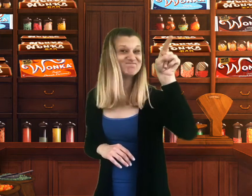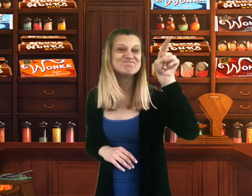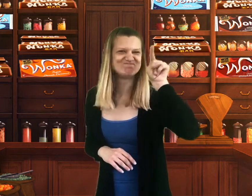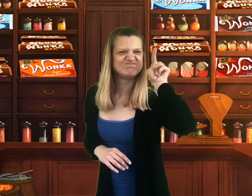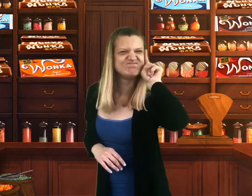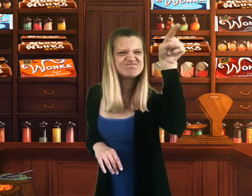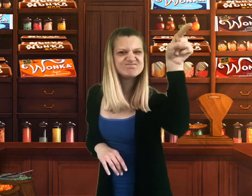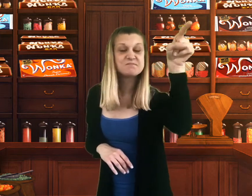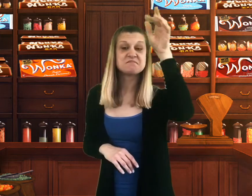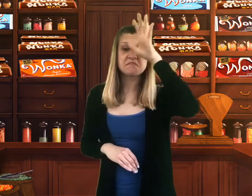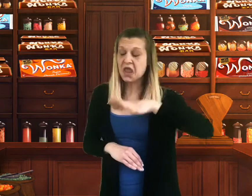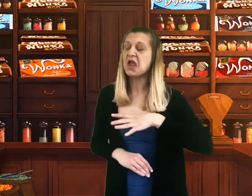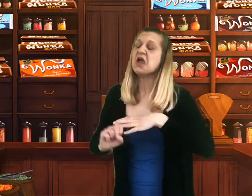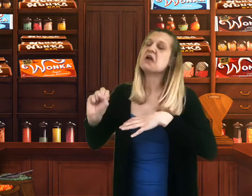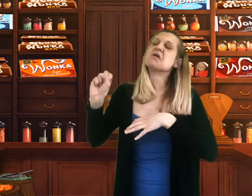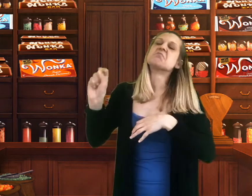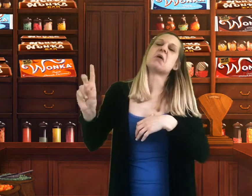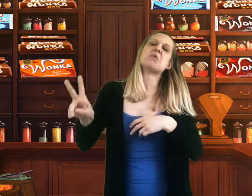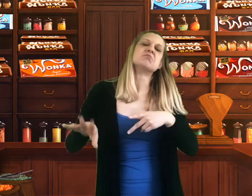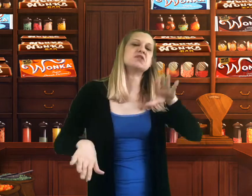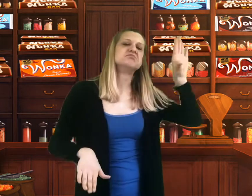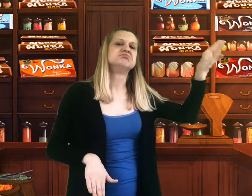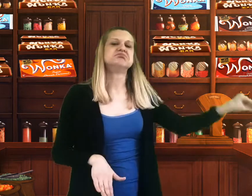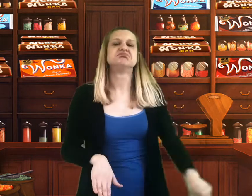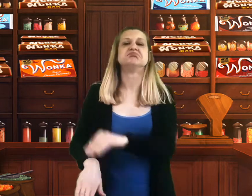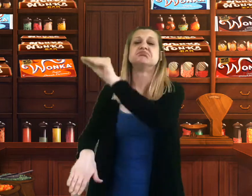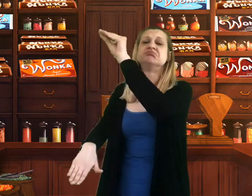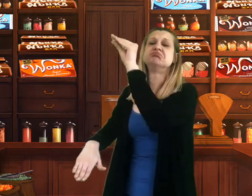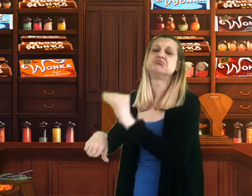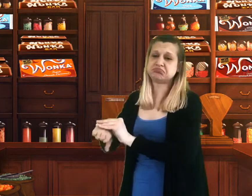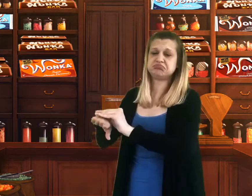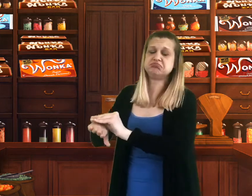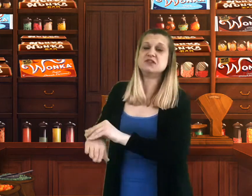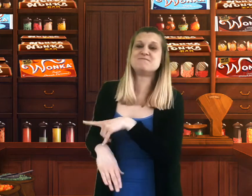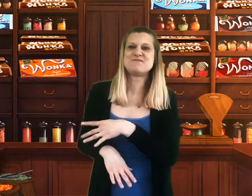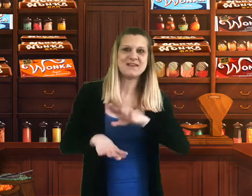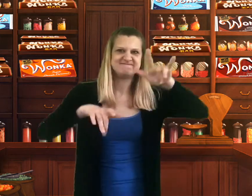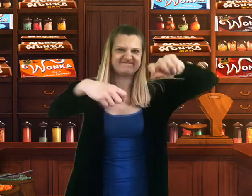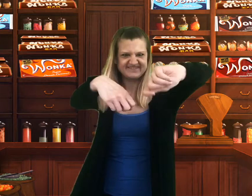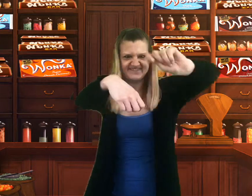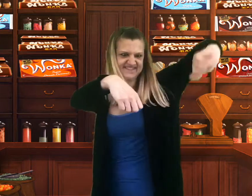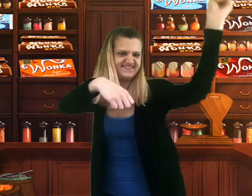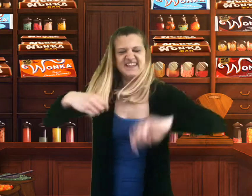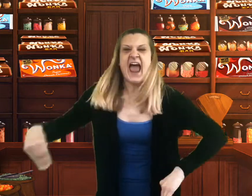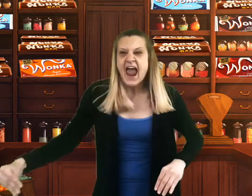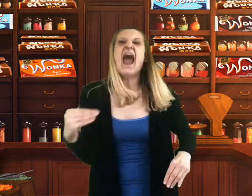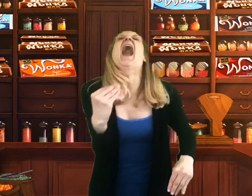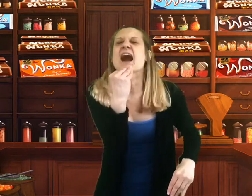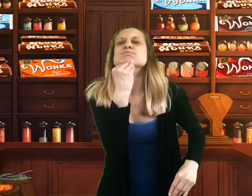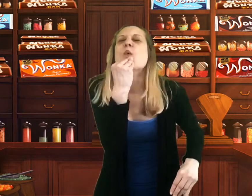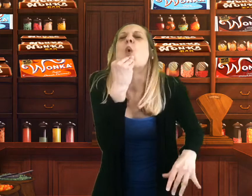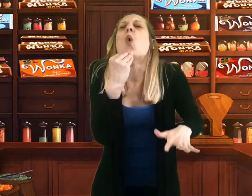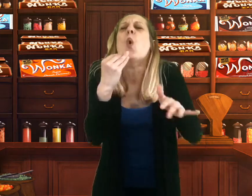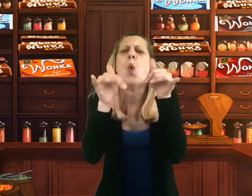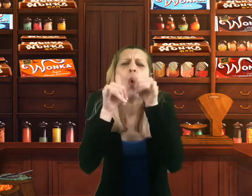He turned and reached behind him for the chocolate bar, then he turned back again and handed it to Charlie. Charlie grabbed it and quickly tore off the wrapper and took an enormous bite.